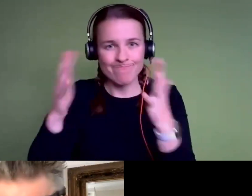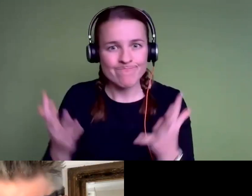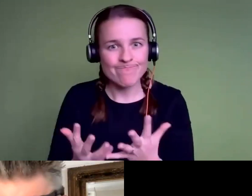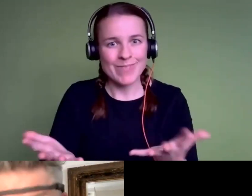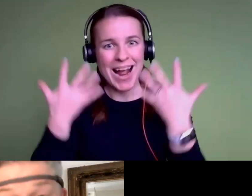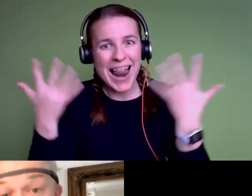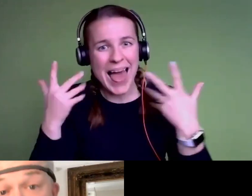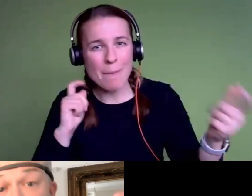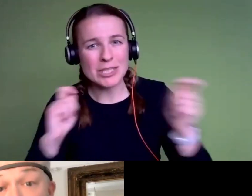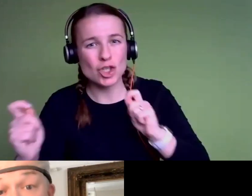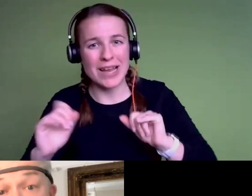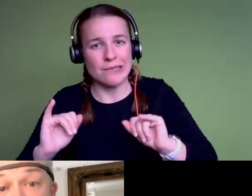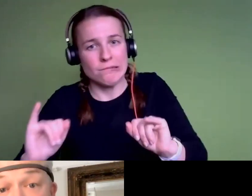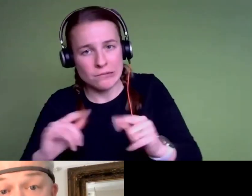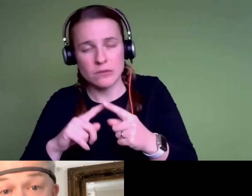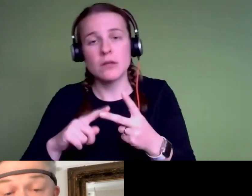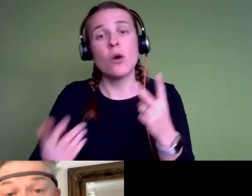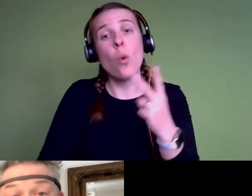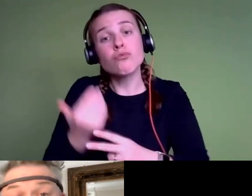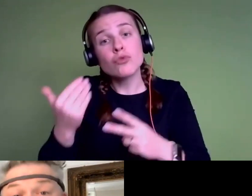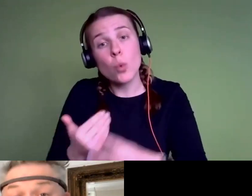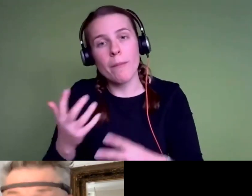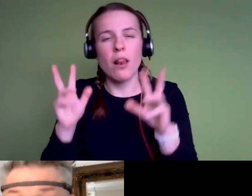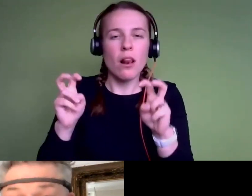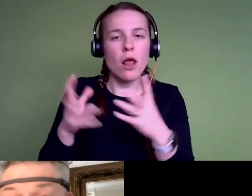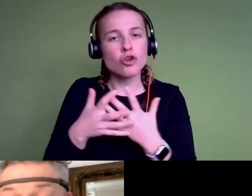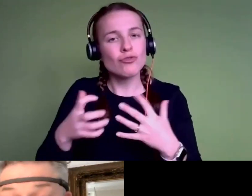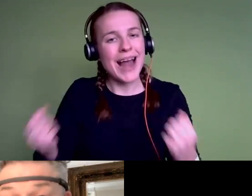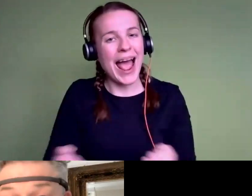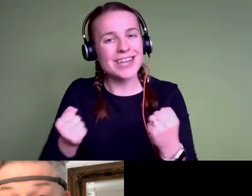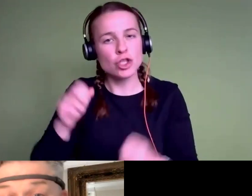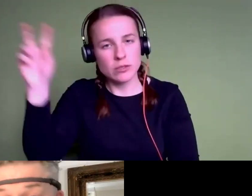renewed mental health